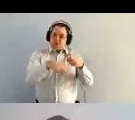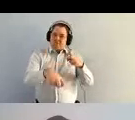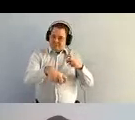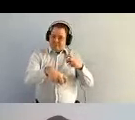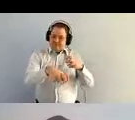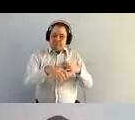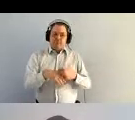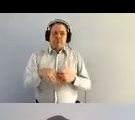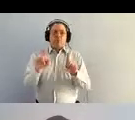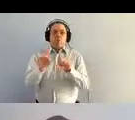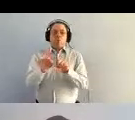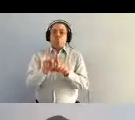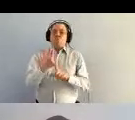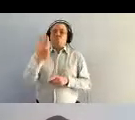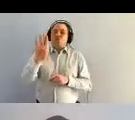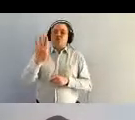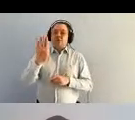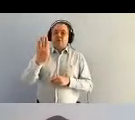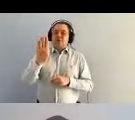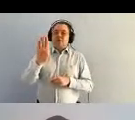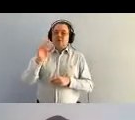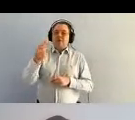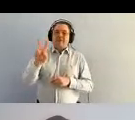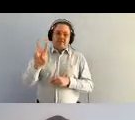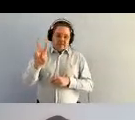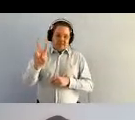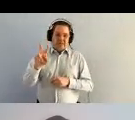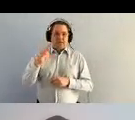testings they're already experiencing humanitarian emergencies.